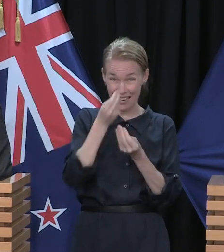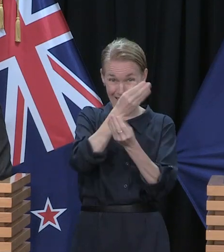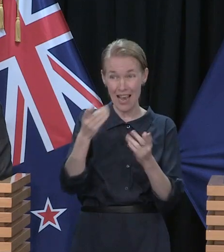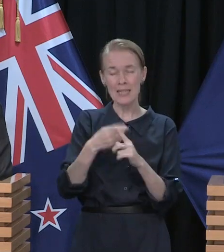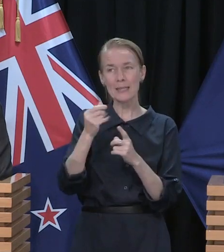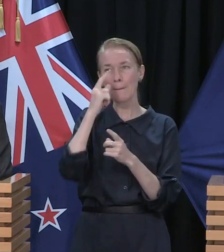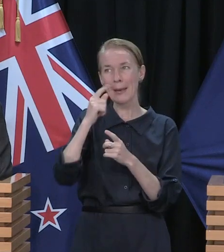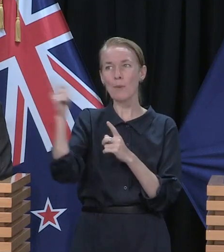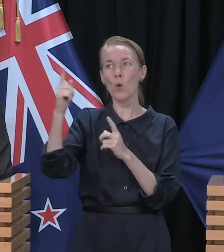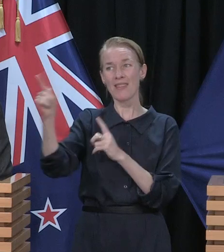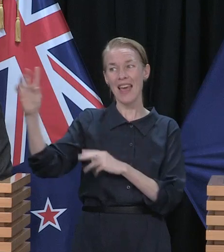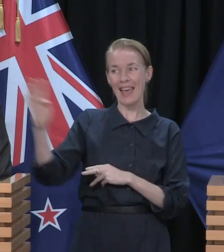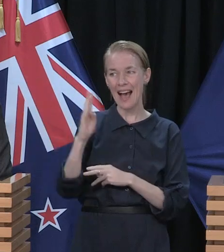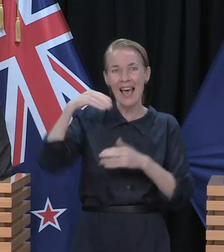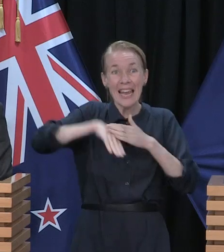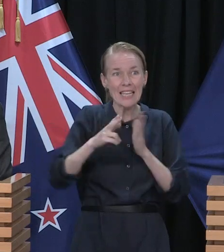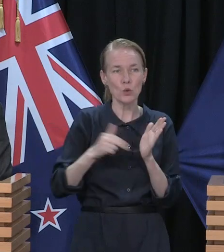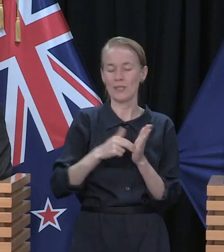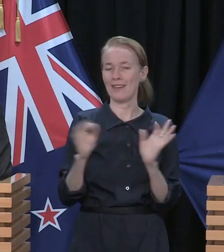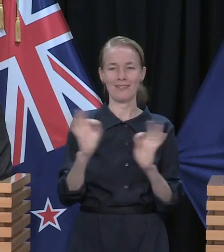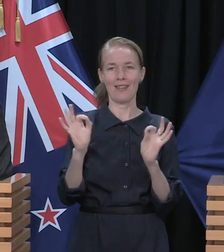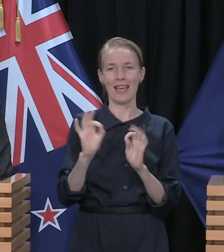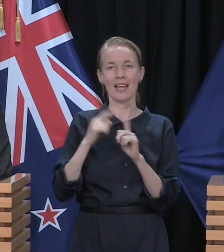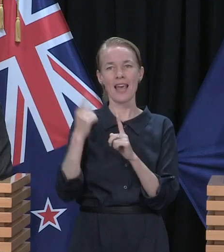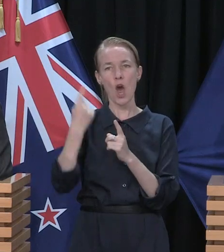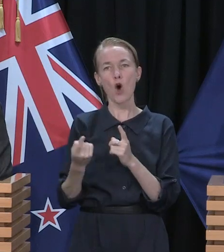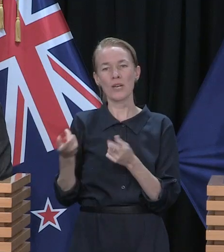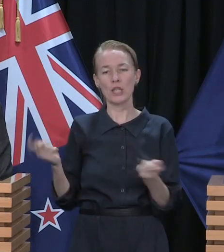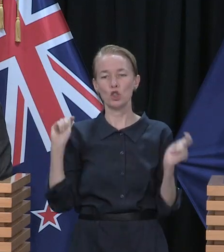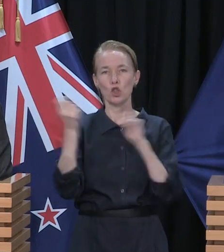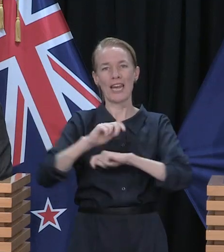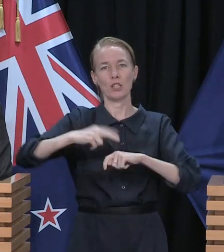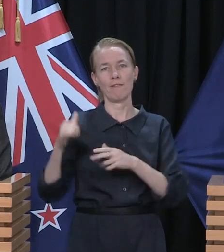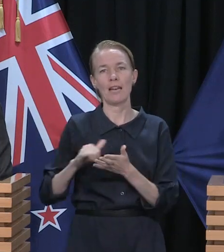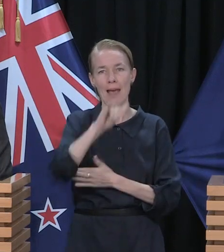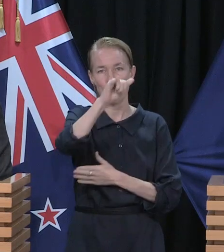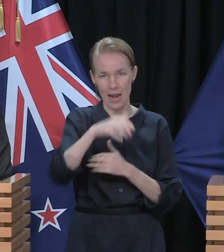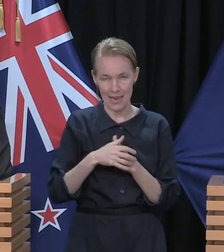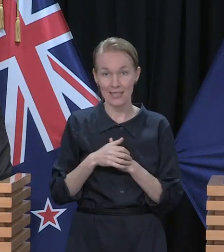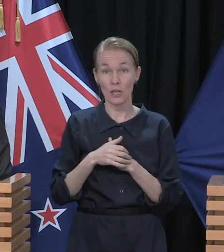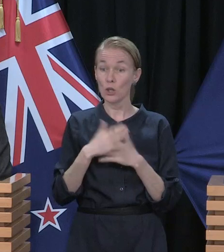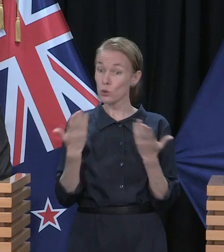the arrivals never leave air side, never come through the border. They are only there in